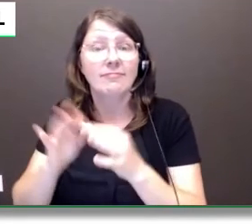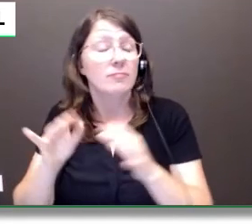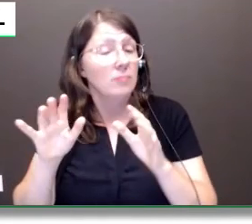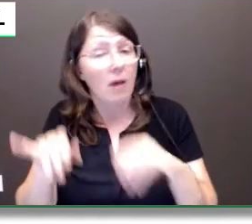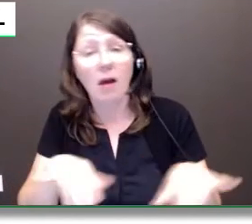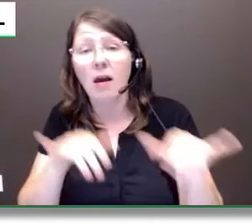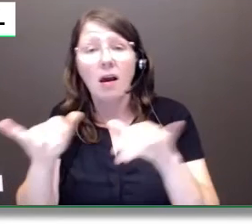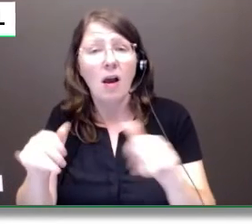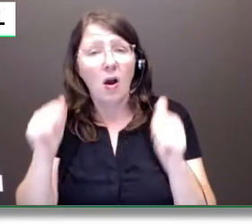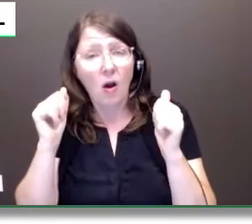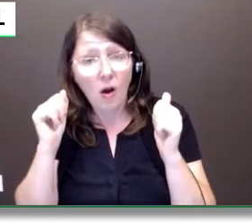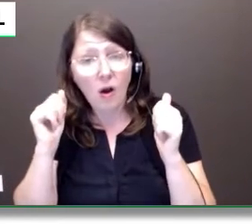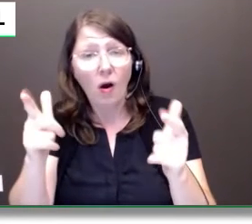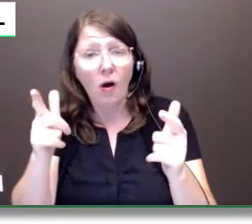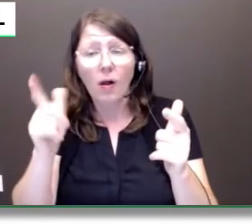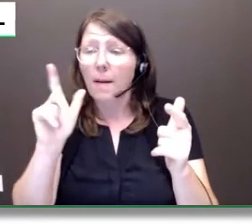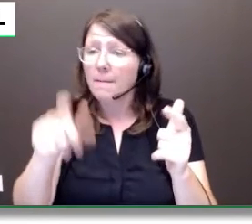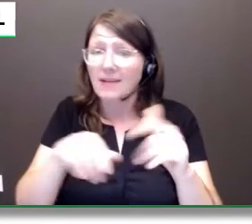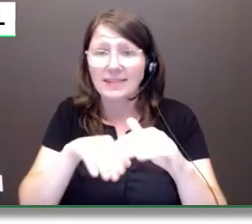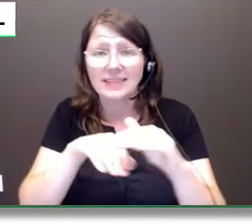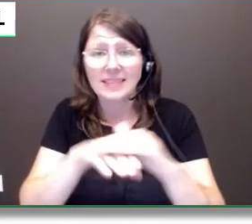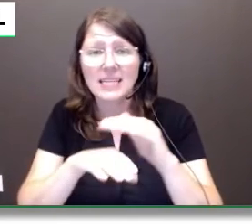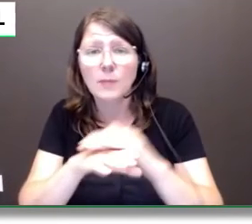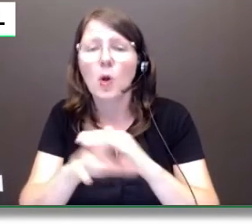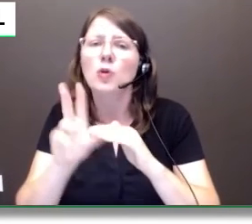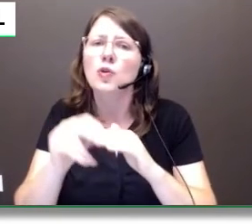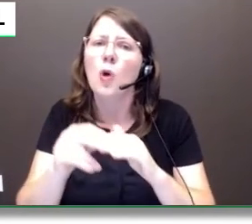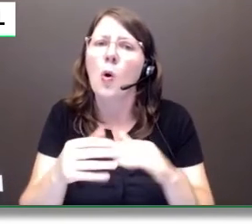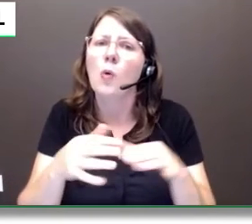experiences and so by having you know information on the